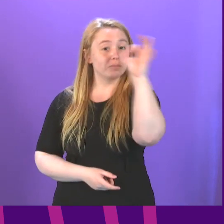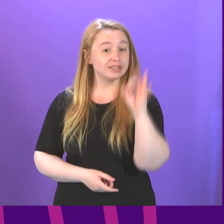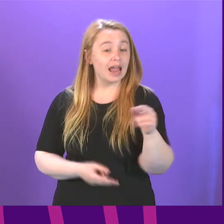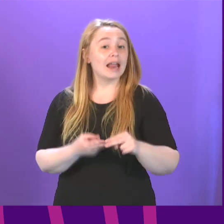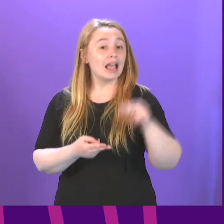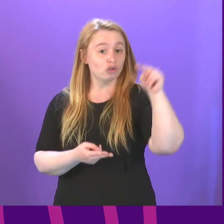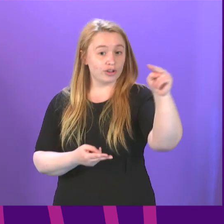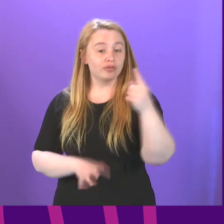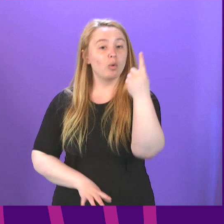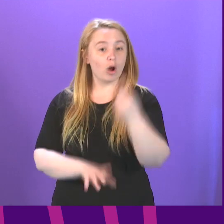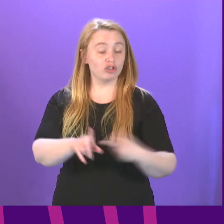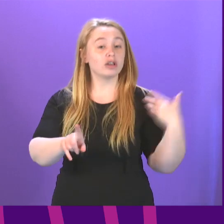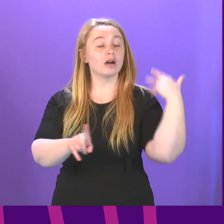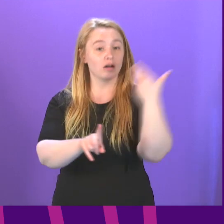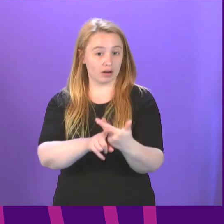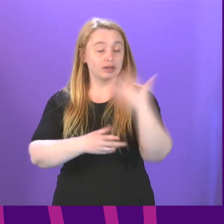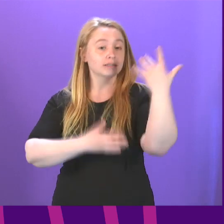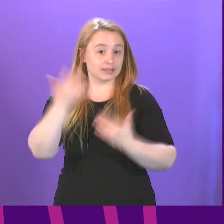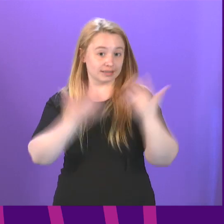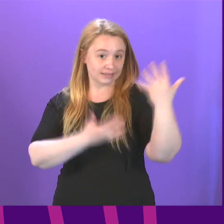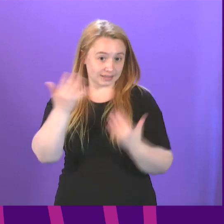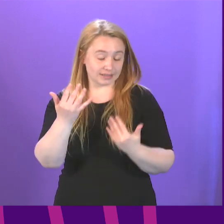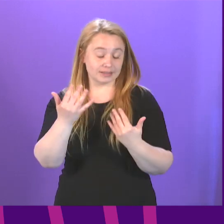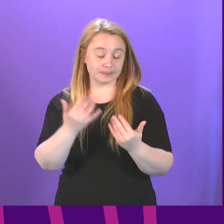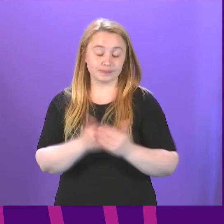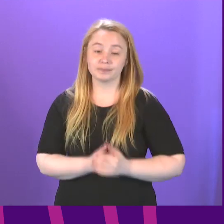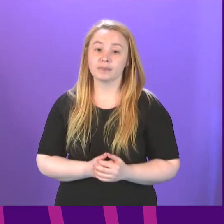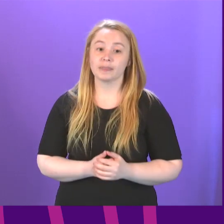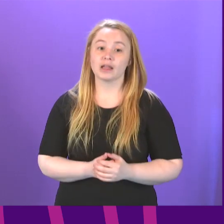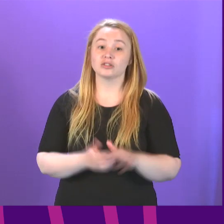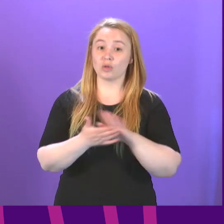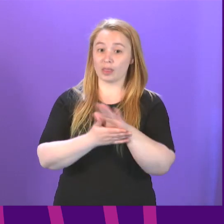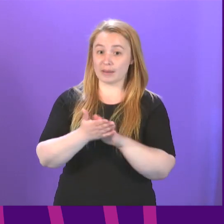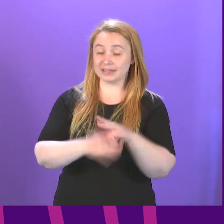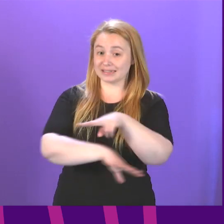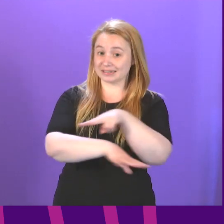in the last year for which the figures are available. There has been an increase in the number of staff with those qualifications in our colleges.